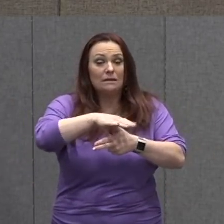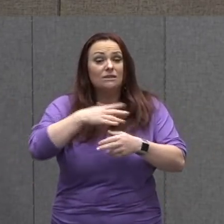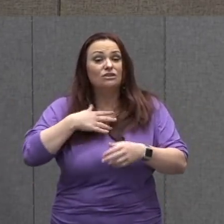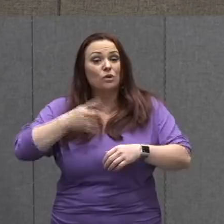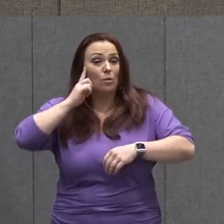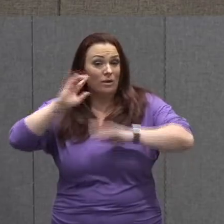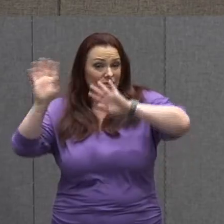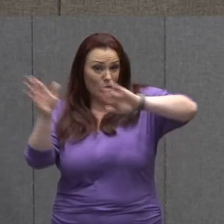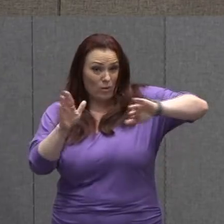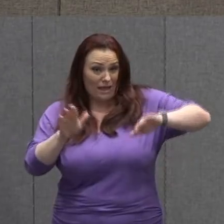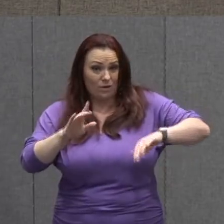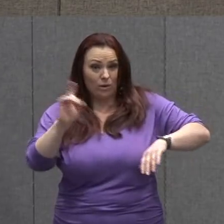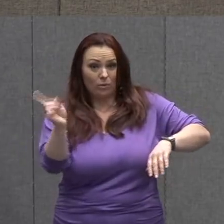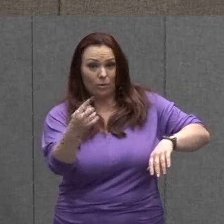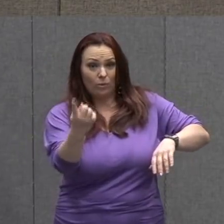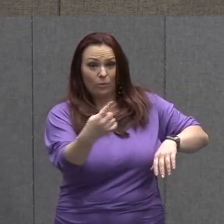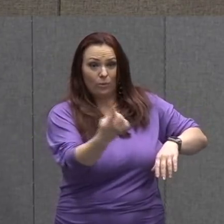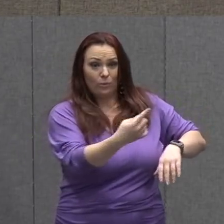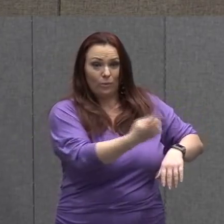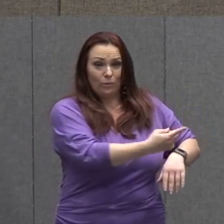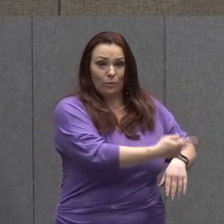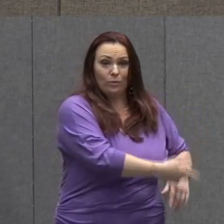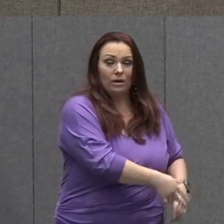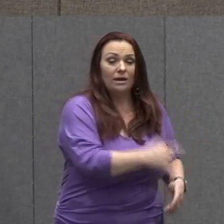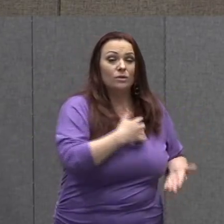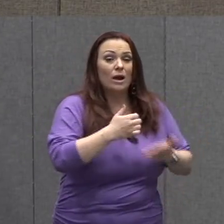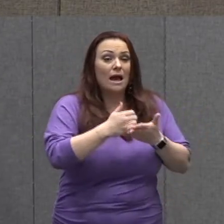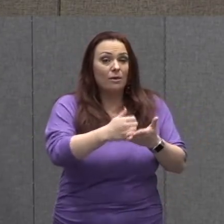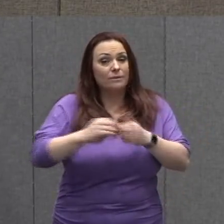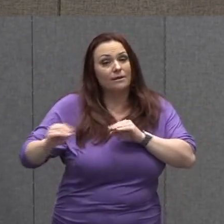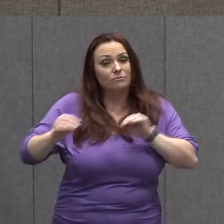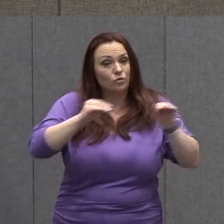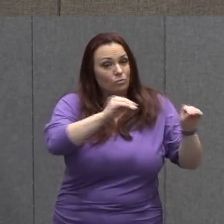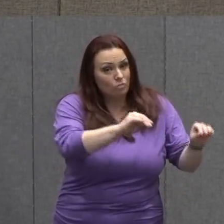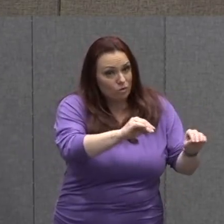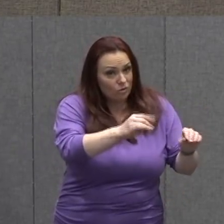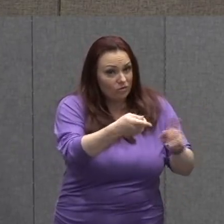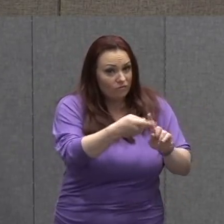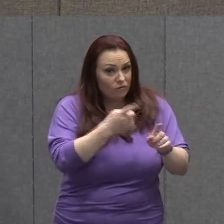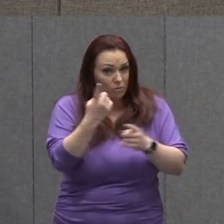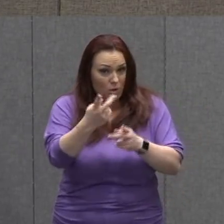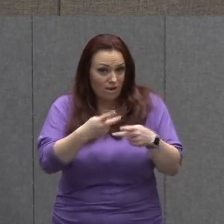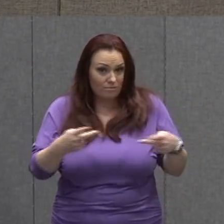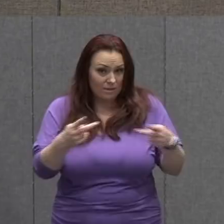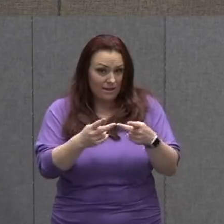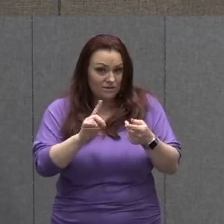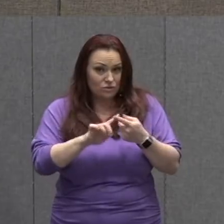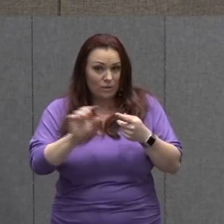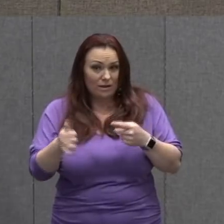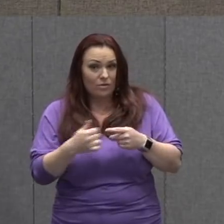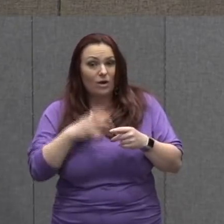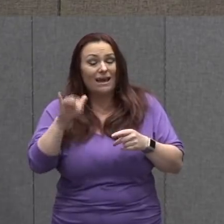and it helps them move from one place to another. This shape in an adaptation